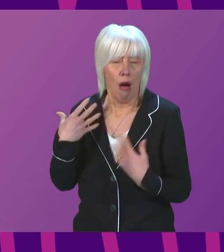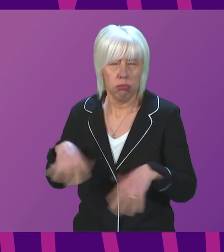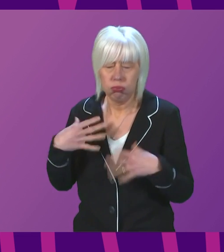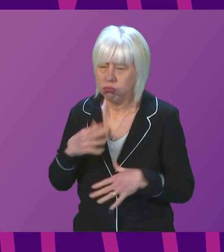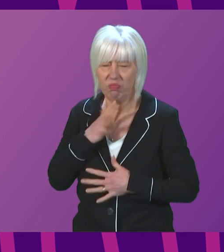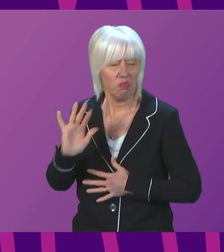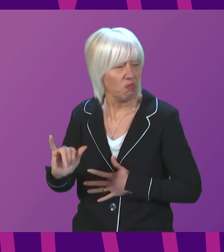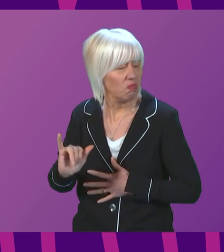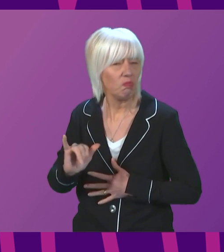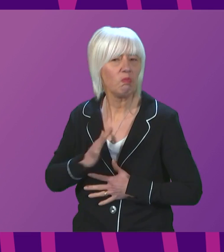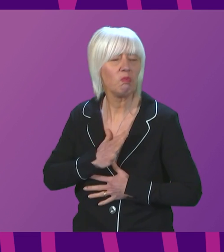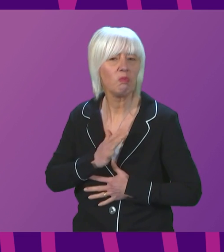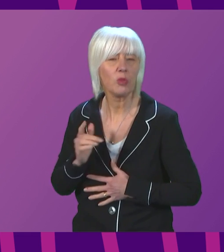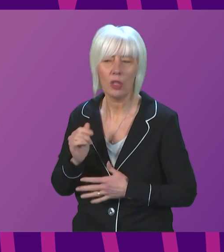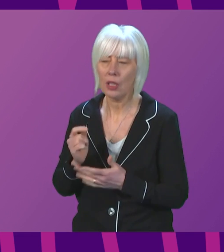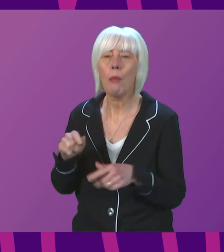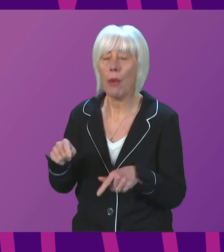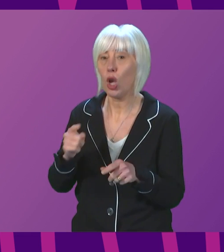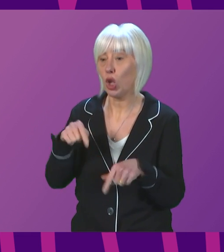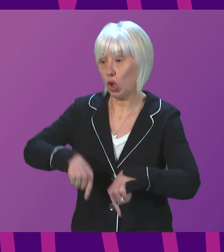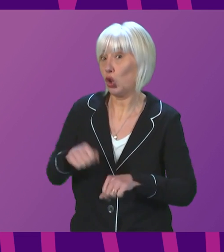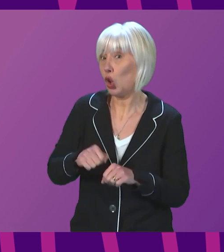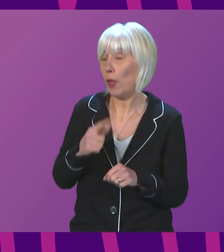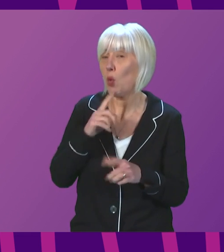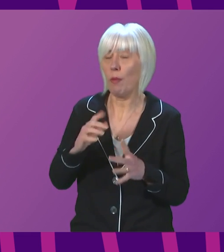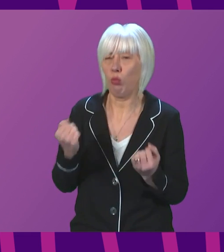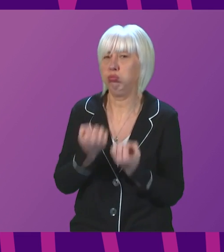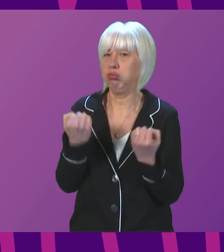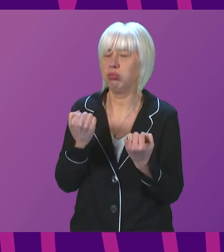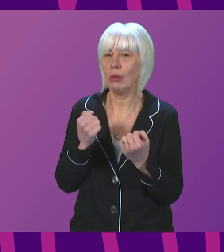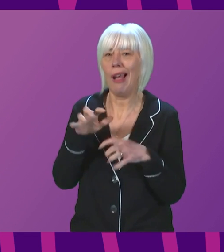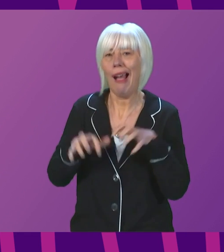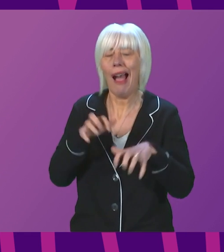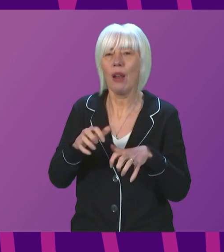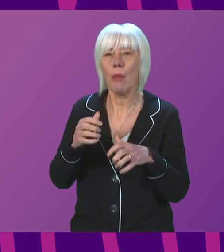In Scotland, we have one of the most robust animal welfare frameworks anywhere in the